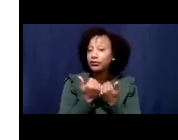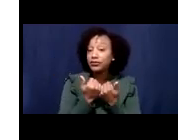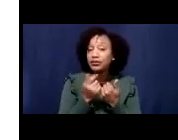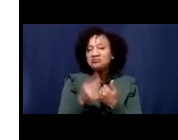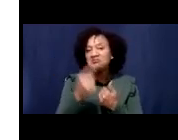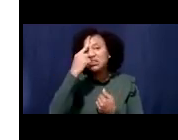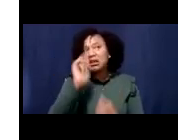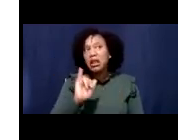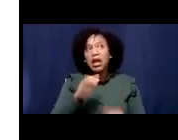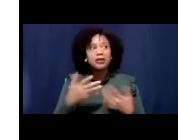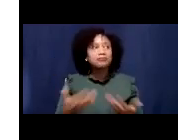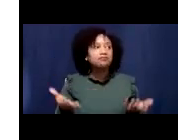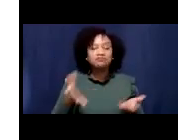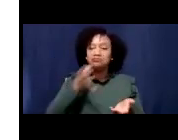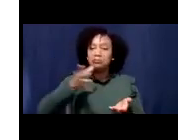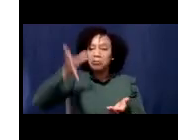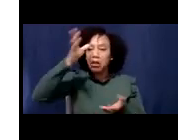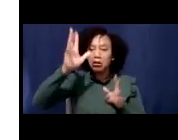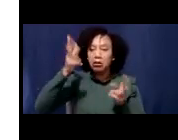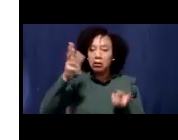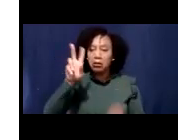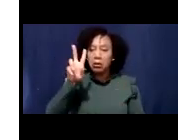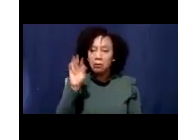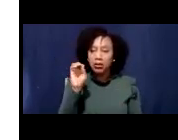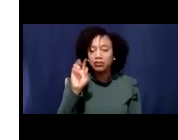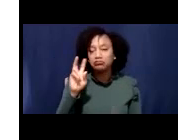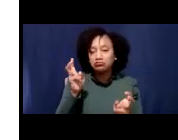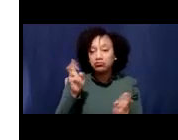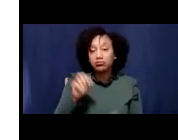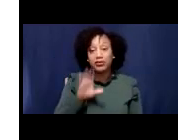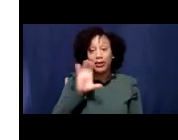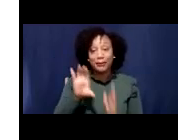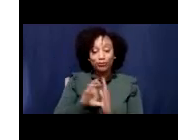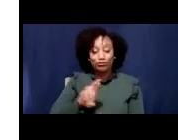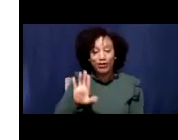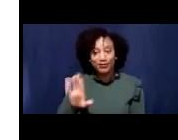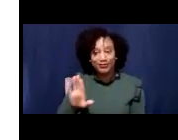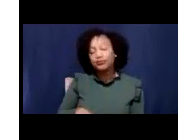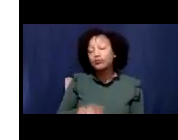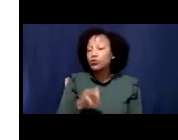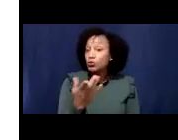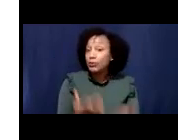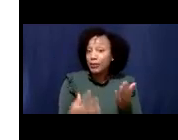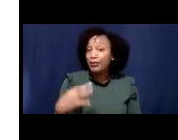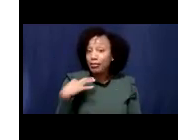as our parent company and their logo is to the right. You may be eligible at the Minnesota State Arts Board